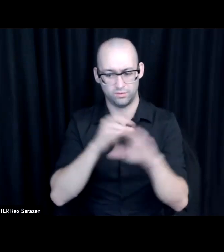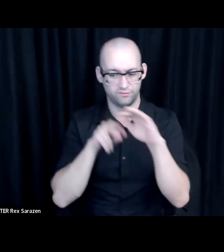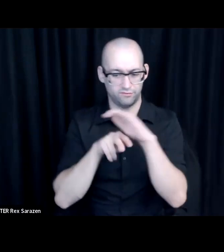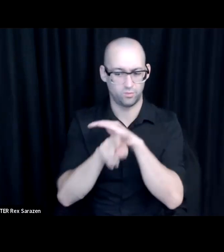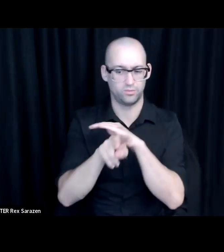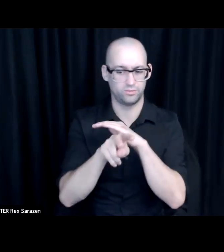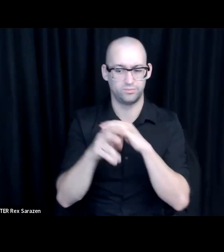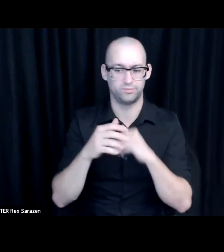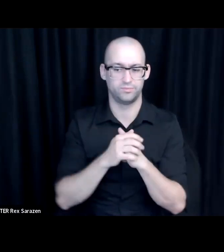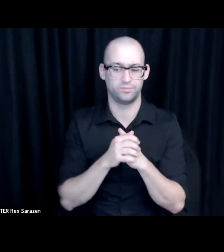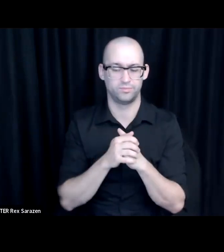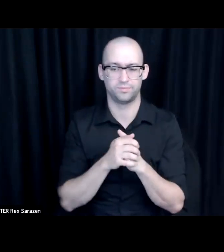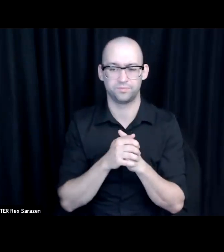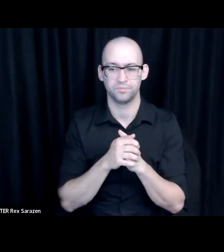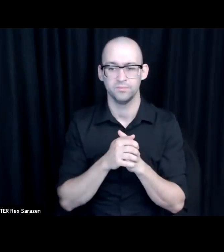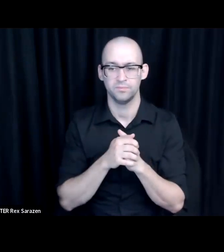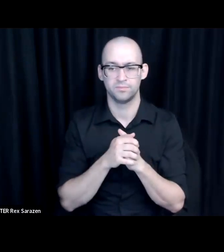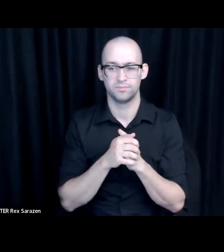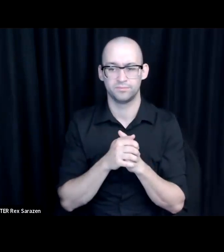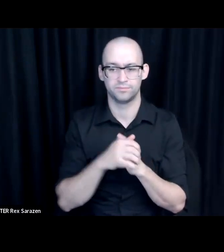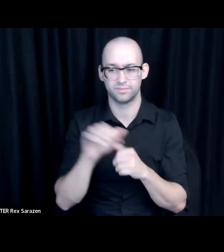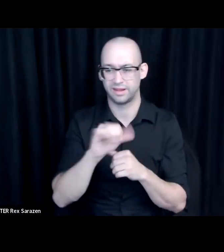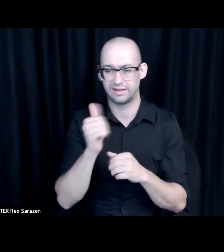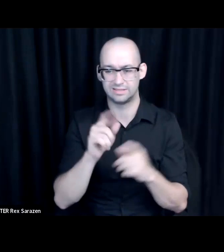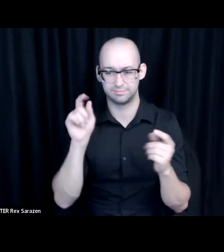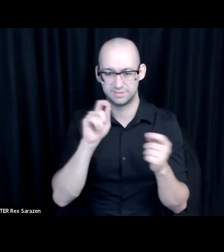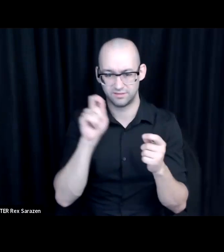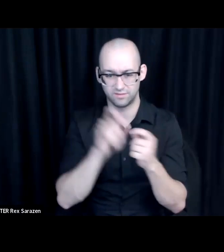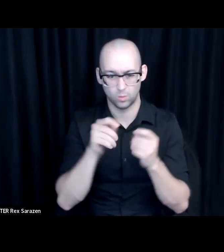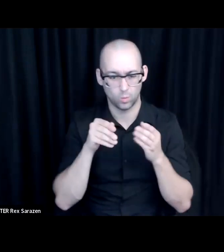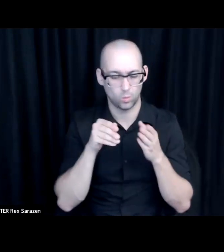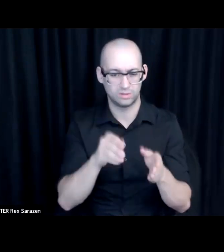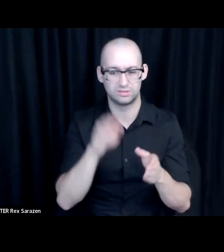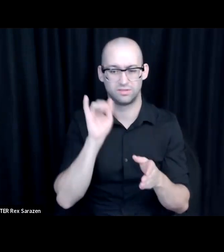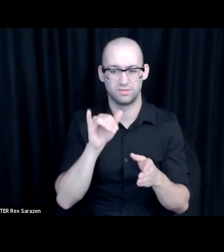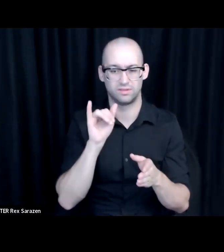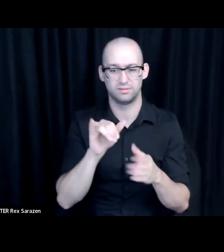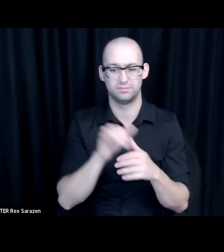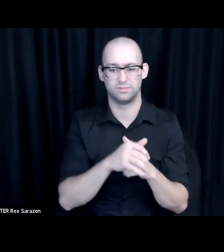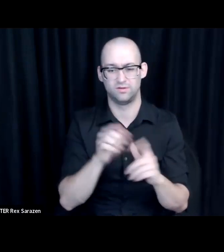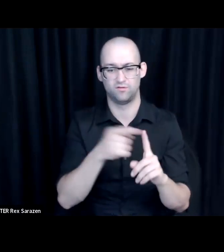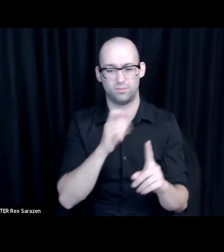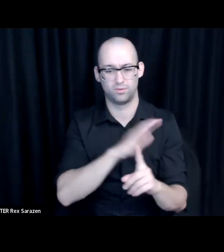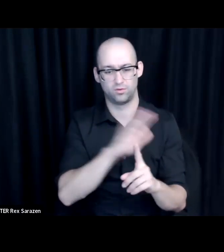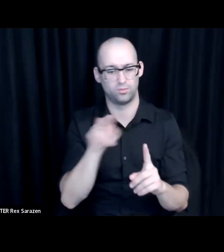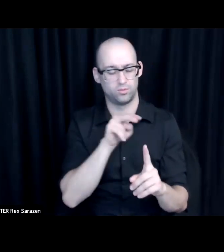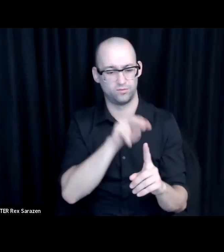ahead in in any specific ways that from your unique perspective, the state or the federal